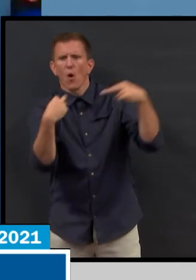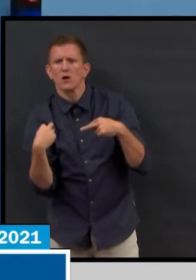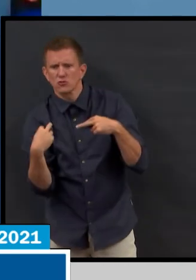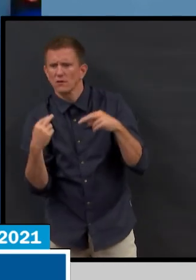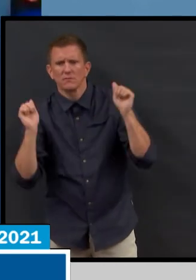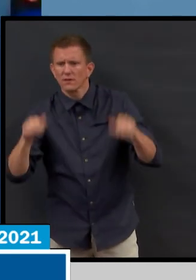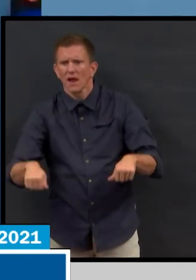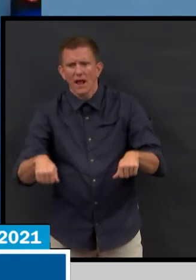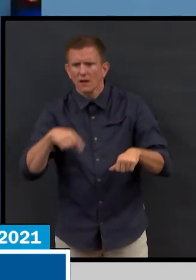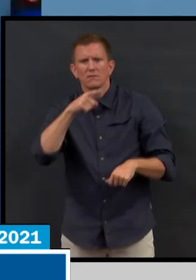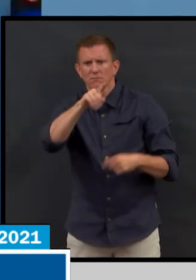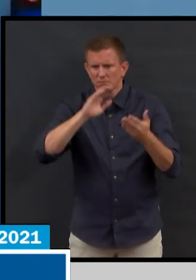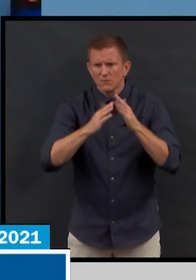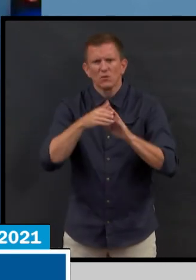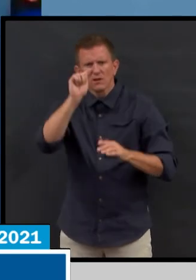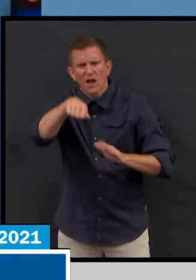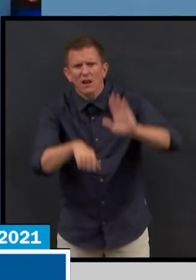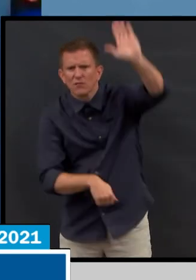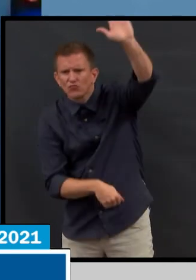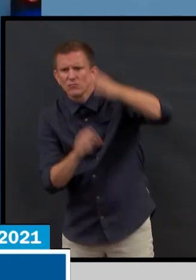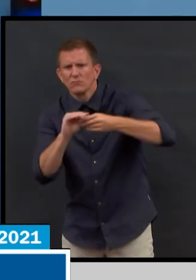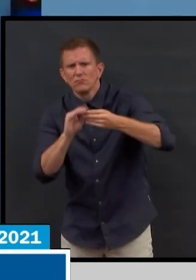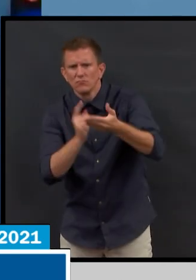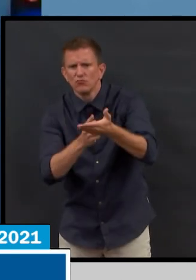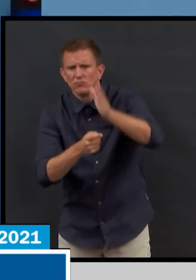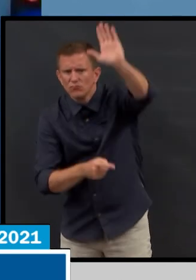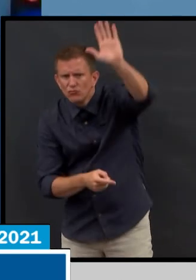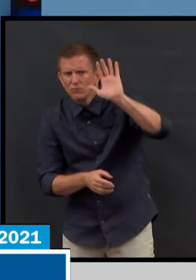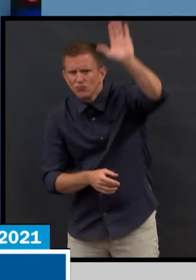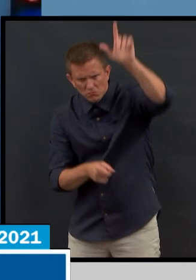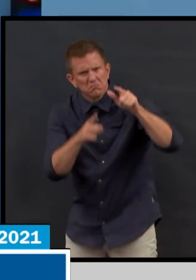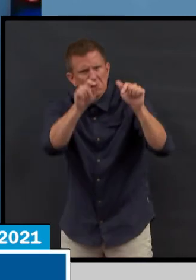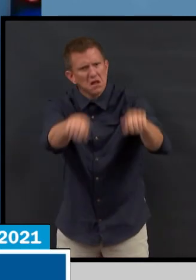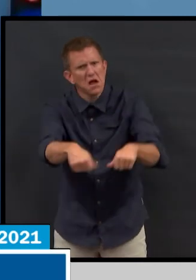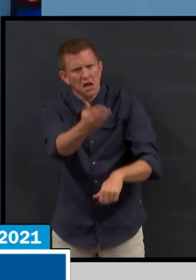had surveys done they've knocked on doors to get feedback and that process is moving forward so if